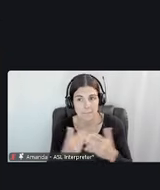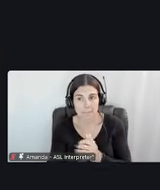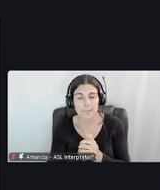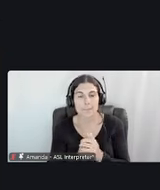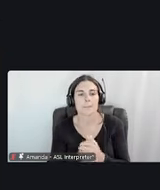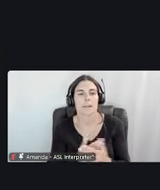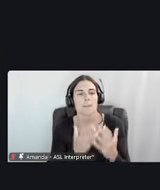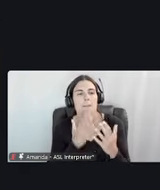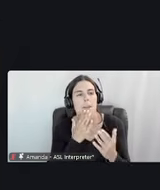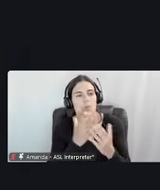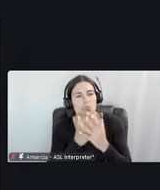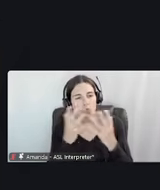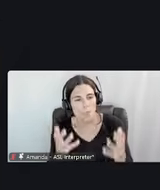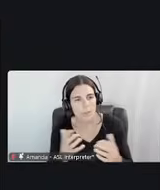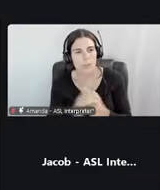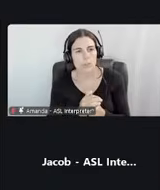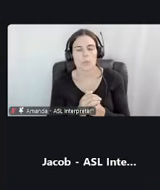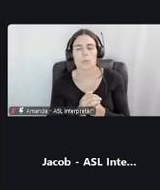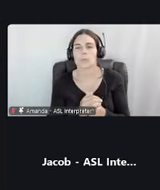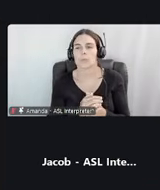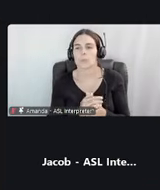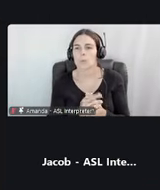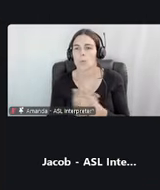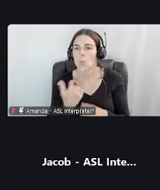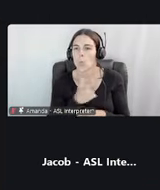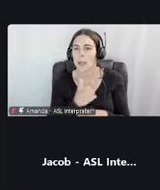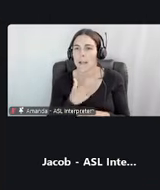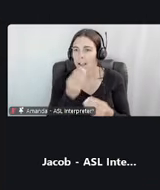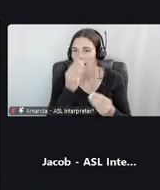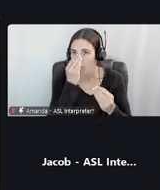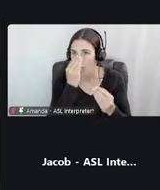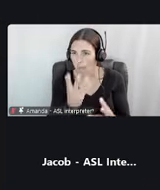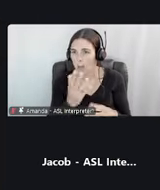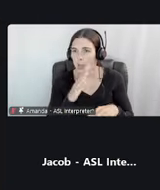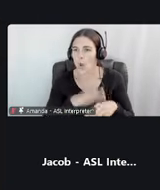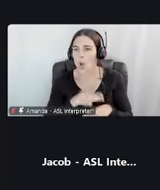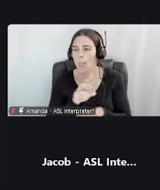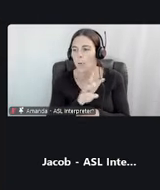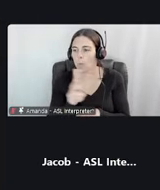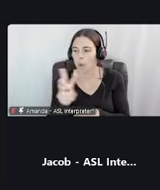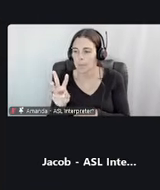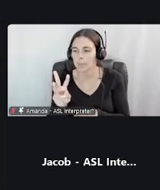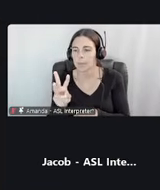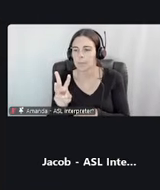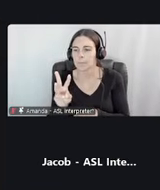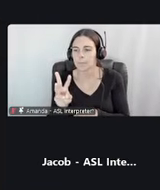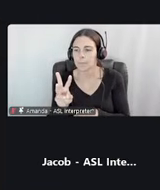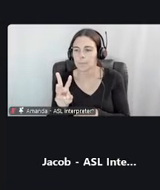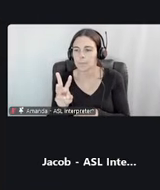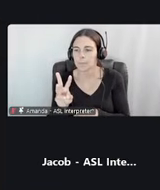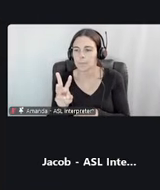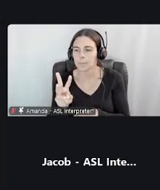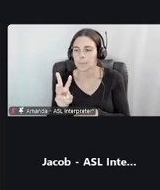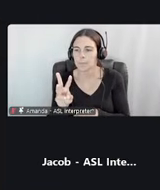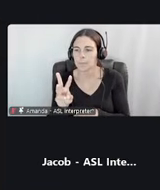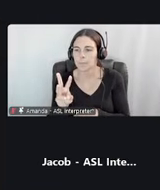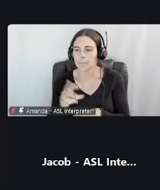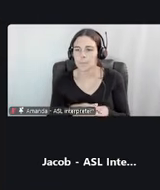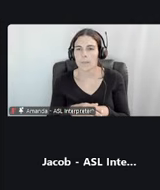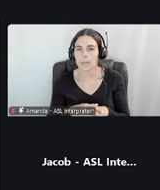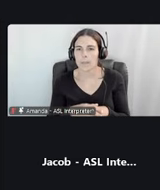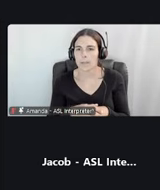so much. Um we have information uh on our website and um are just a few weeks away from sort of a